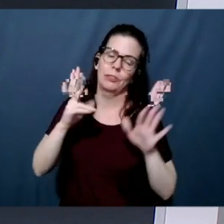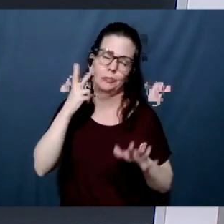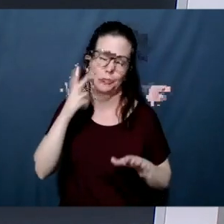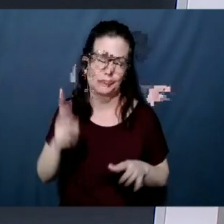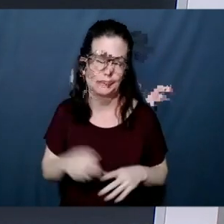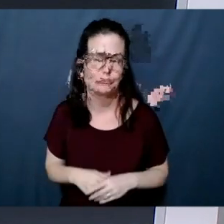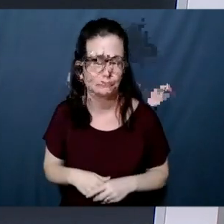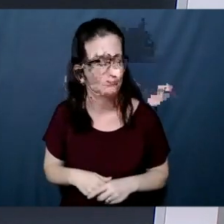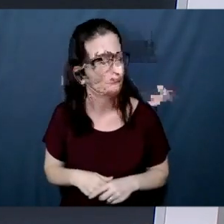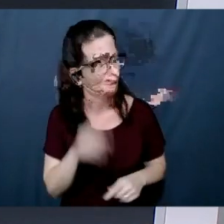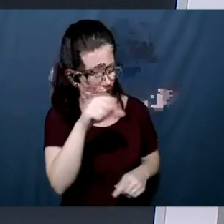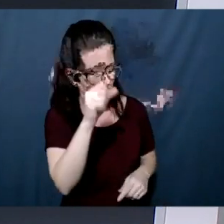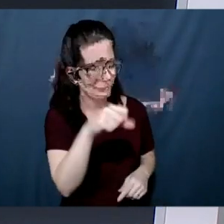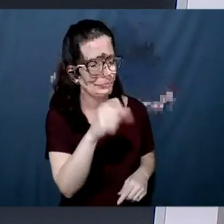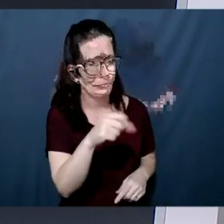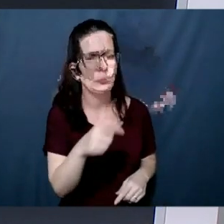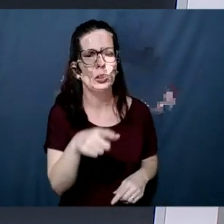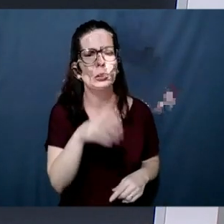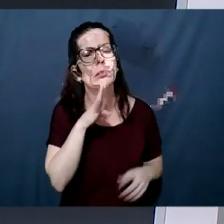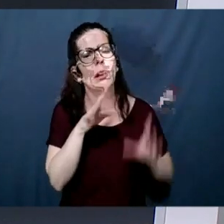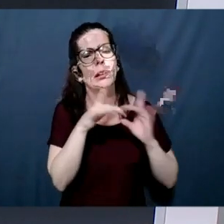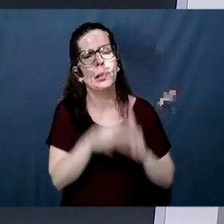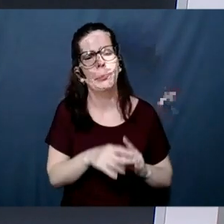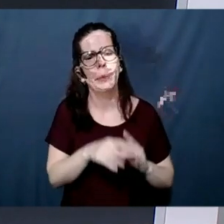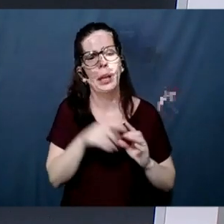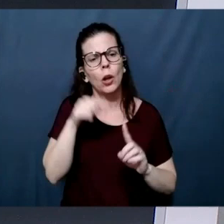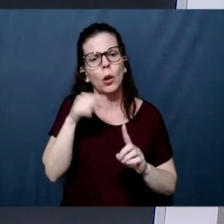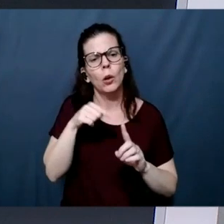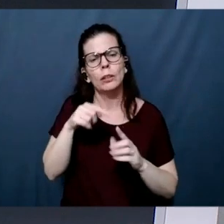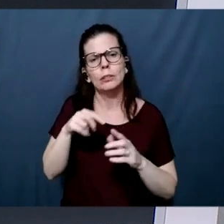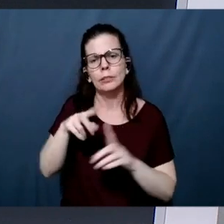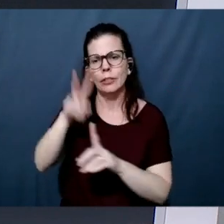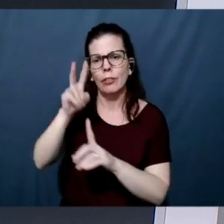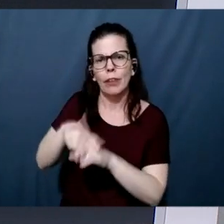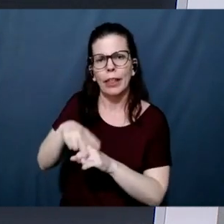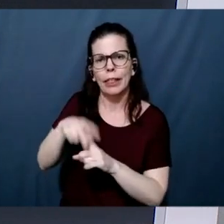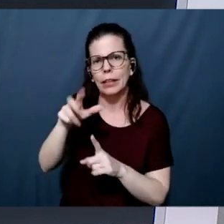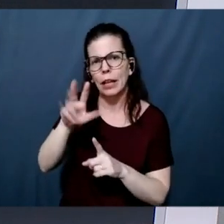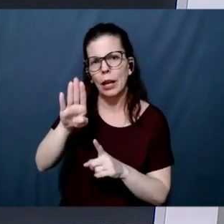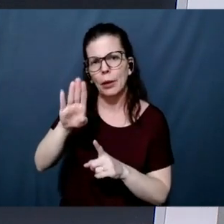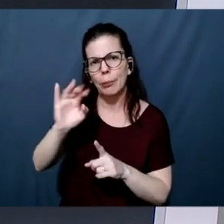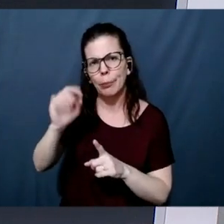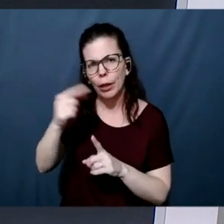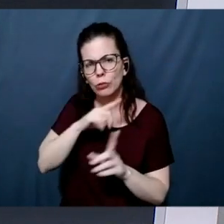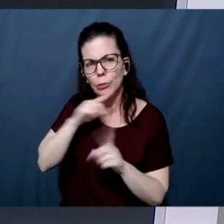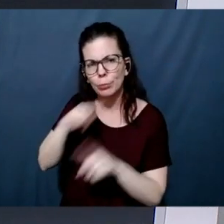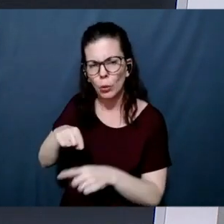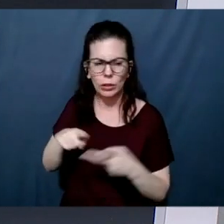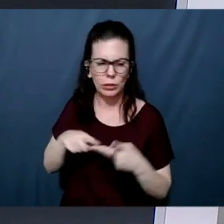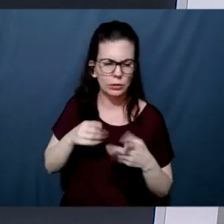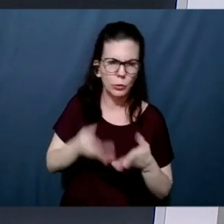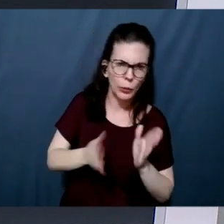So you talked about filing bug reports, requesting new capabilities. Is the roadmap, is it a public roadmap?